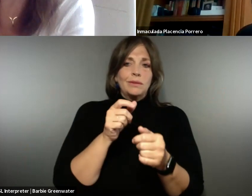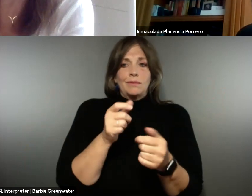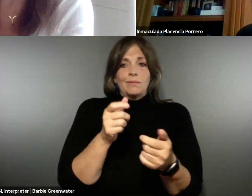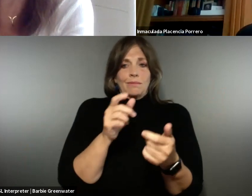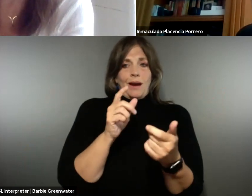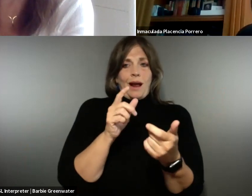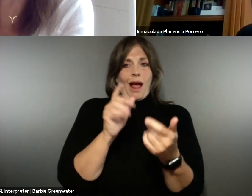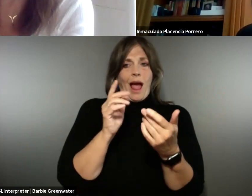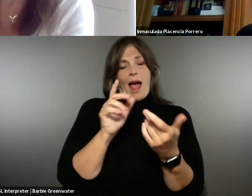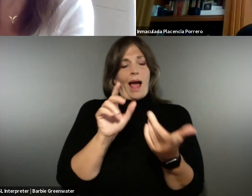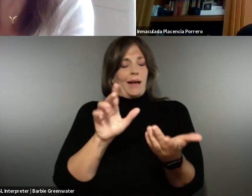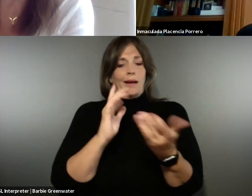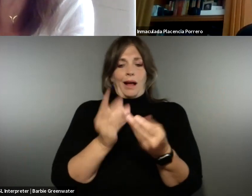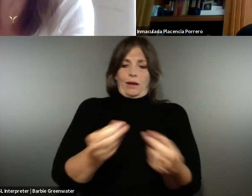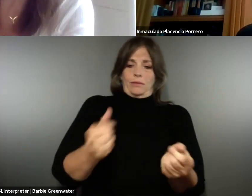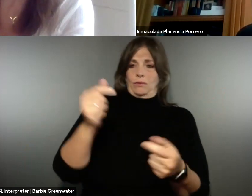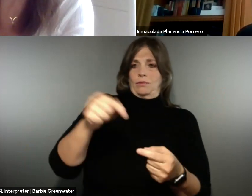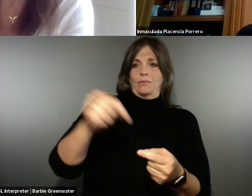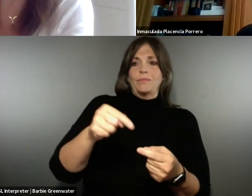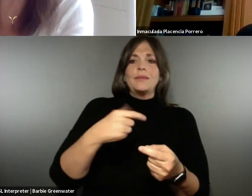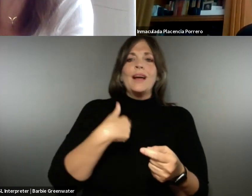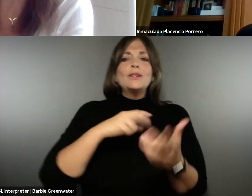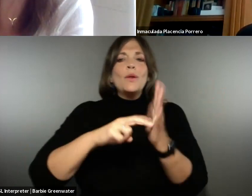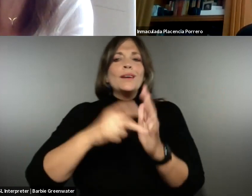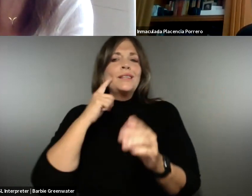or service are brought into compliance and not to have